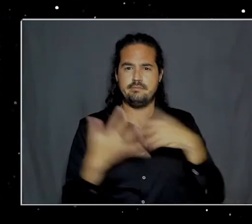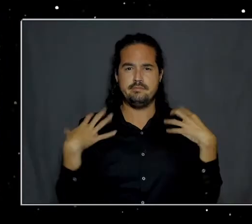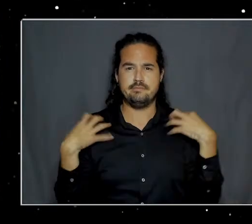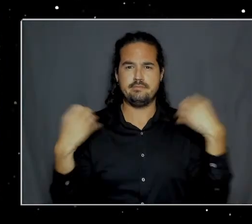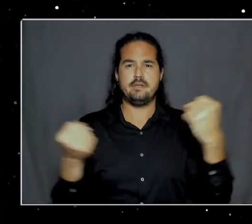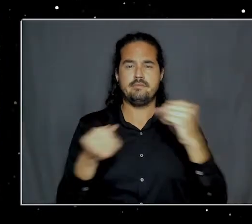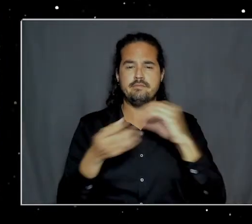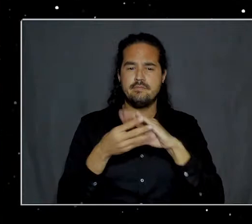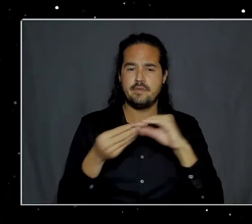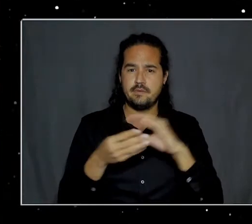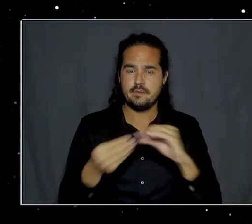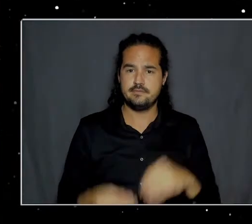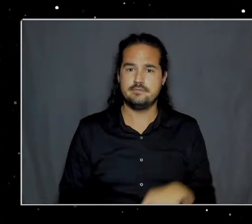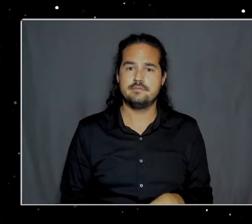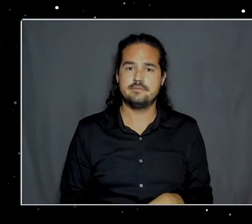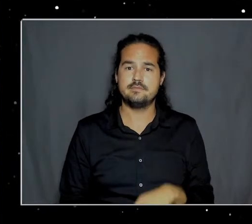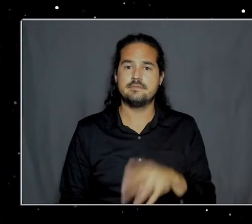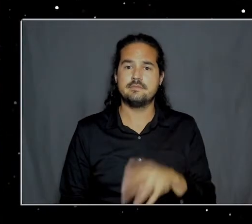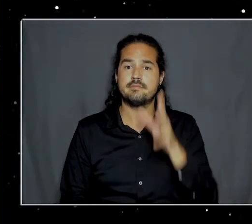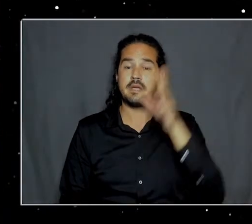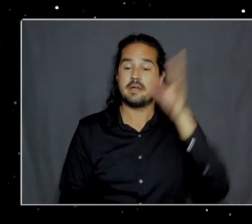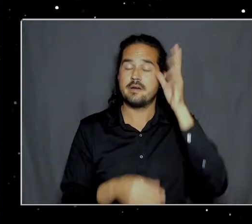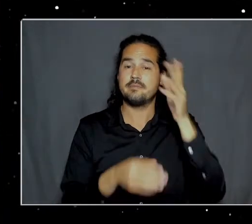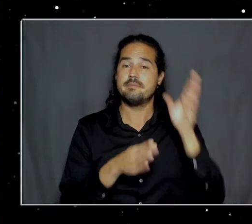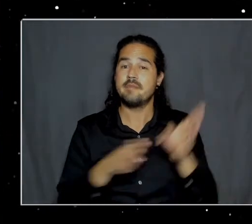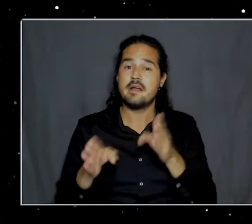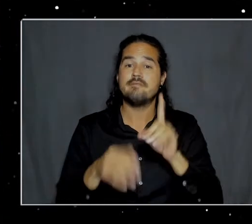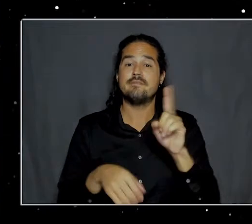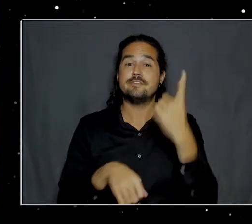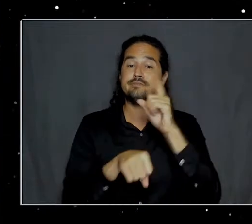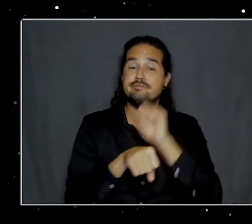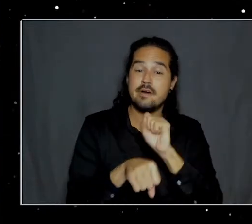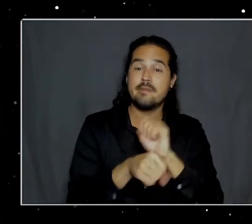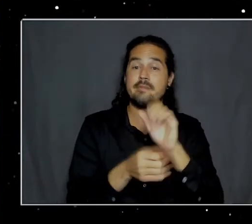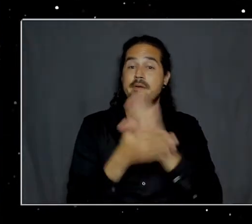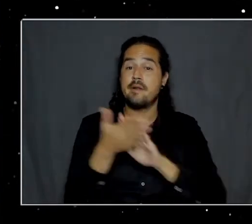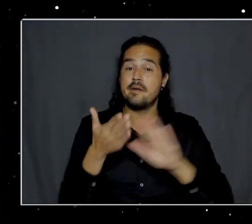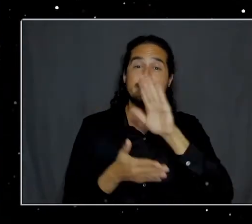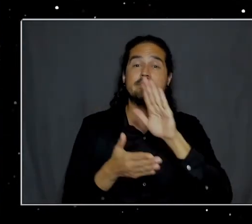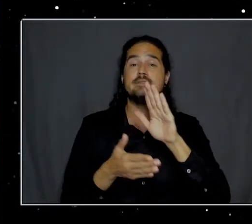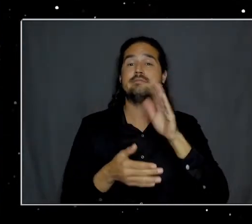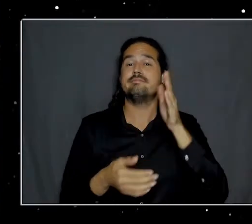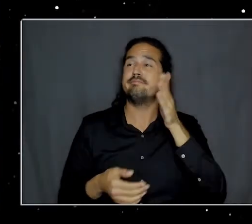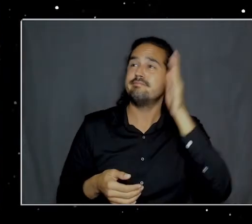JOB, COLLEGE, CHILDREN ONE DAY,